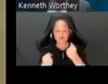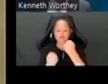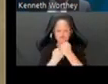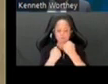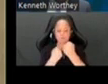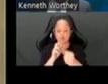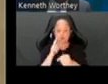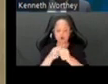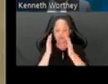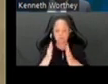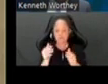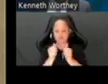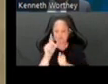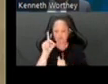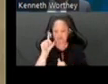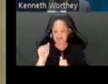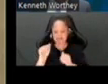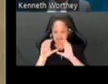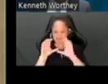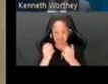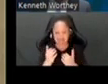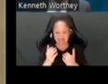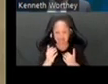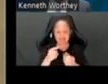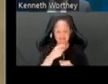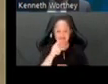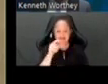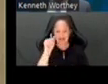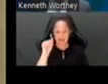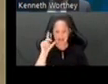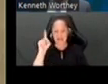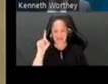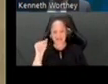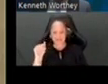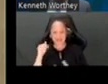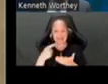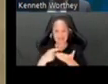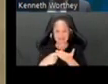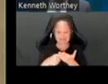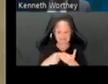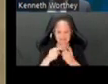disabilities section which covers the Americans with Disability Act, the importance of understanding